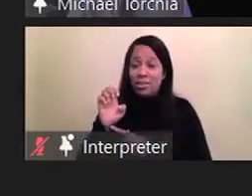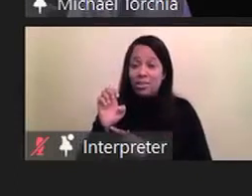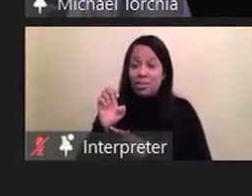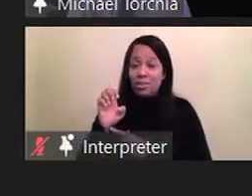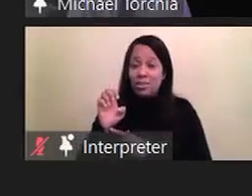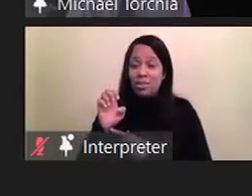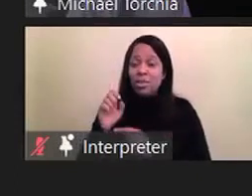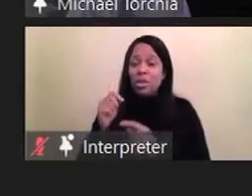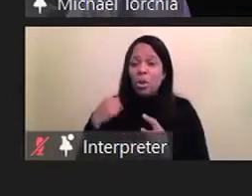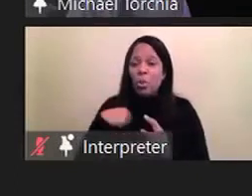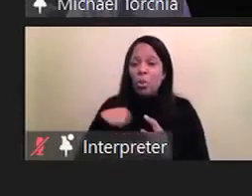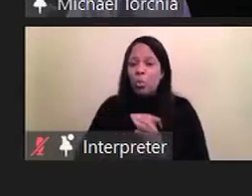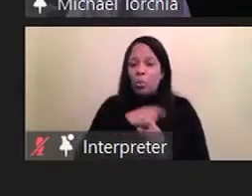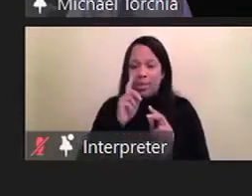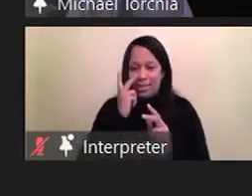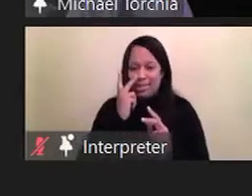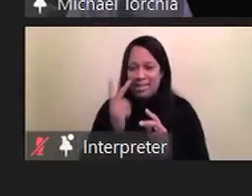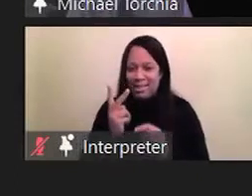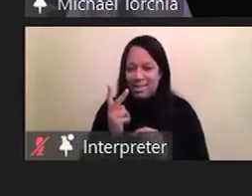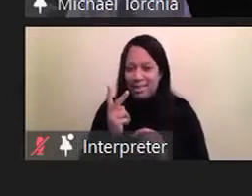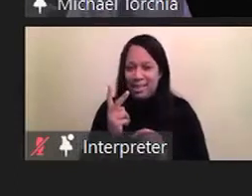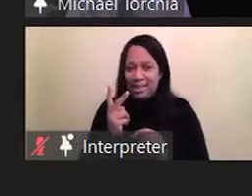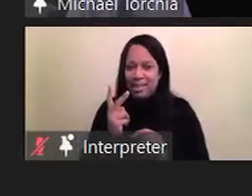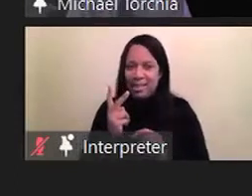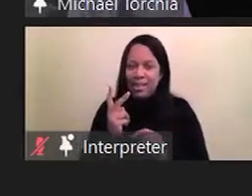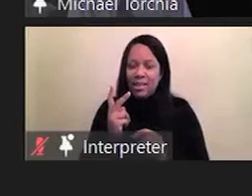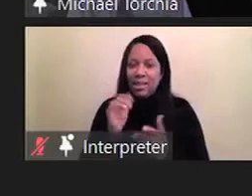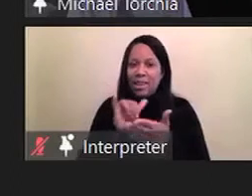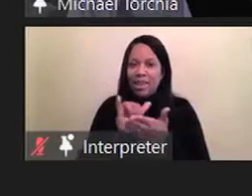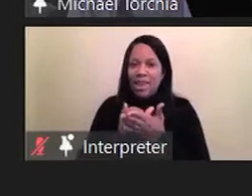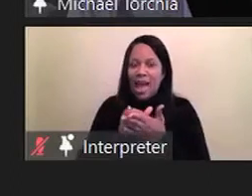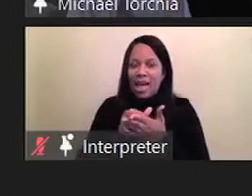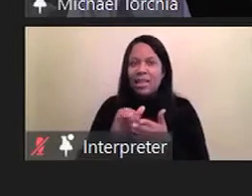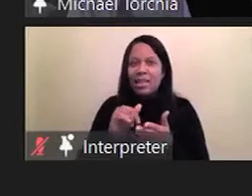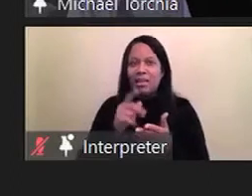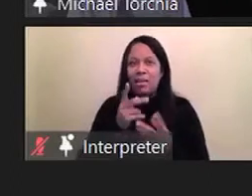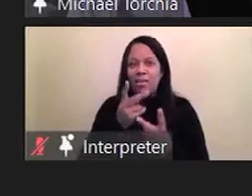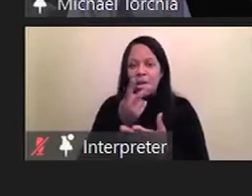can't treat either of them, really, as specific precedent for other cases,